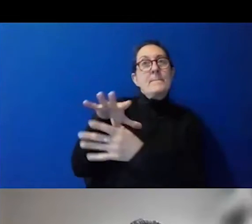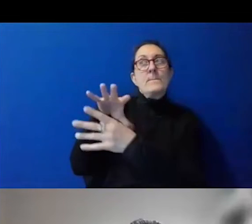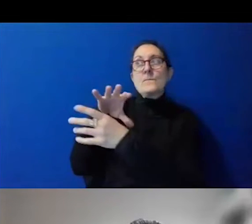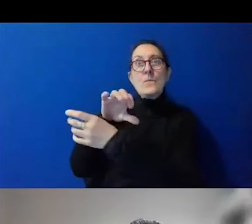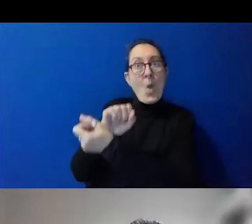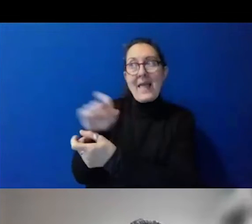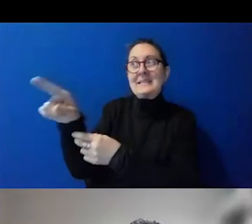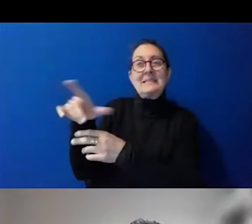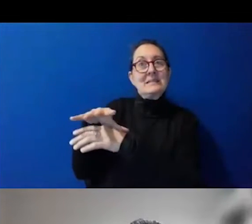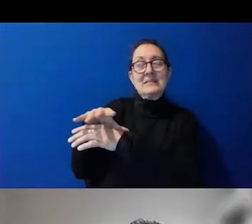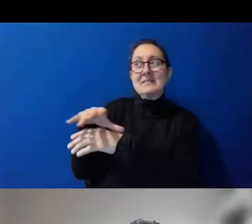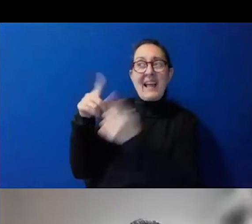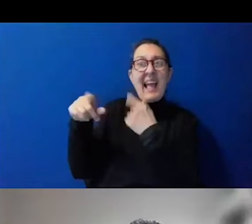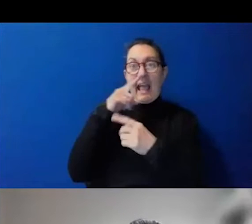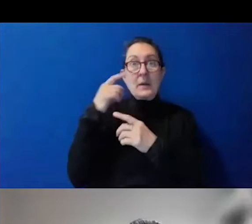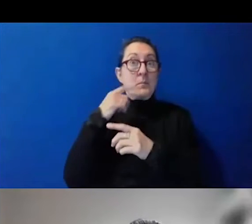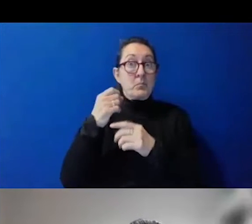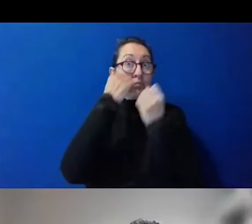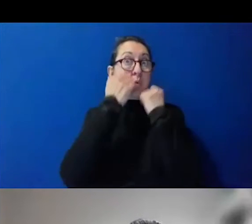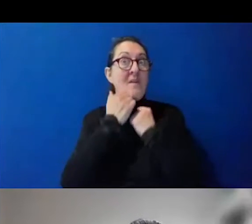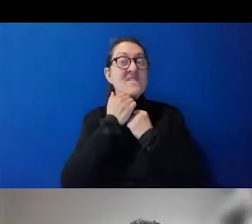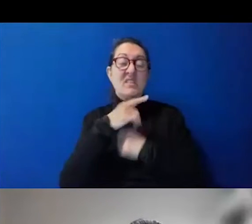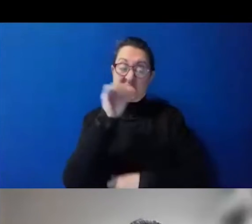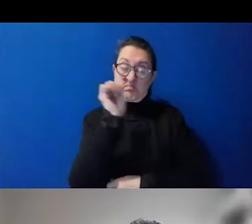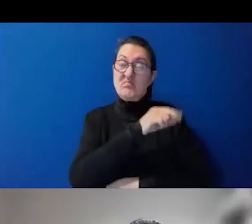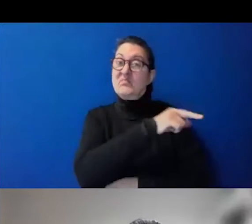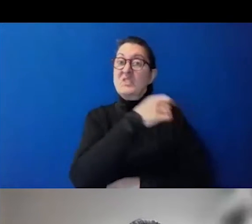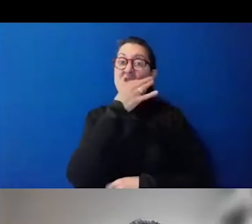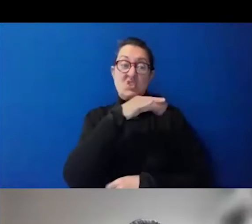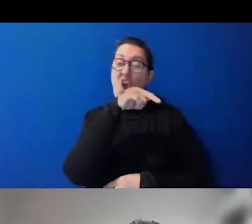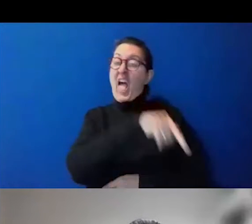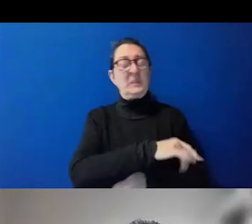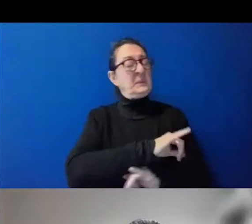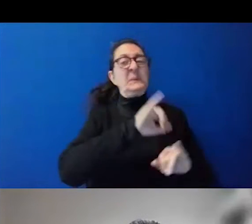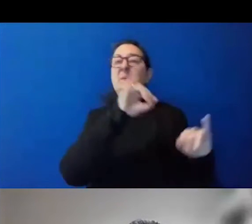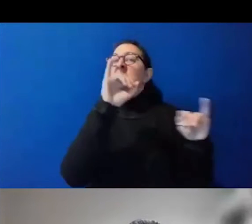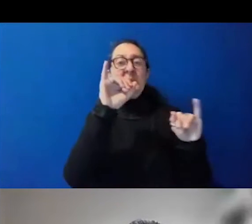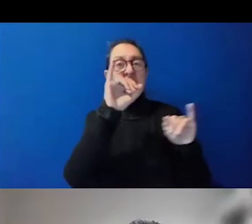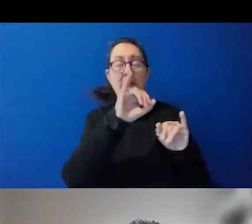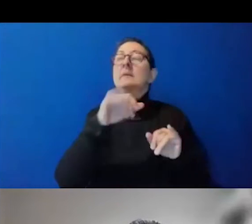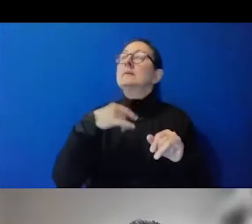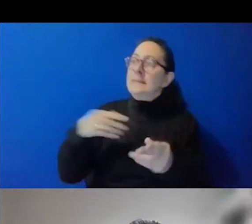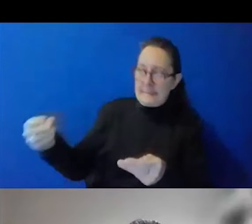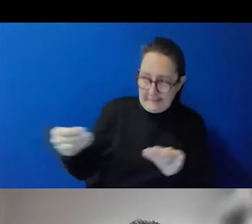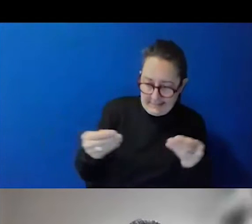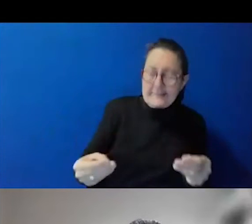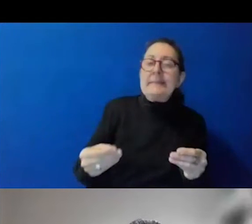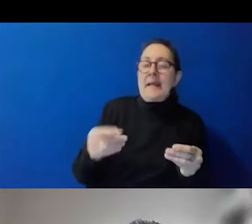child um and whether um consistent with whatever instructions I get from my child client whether